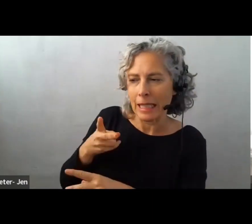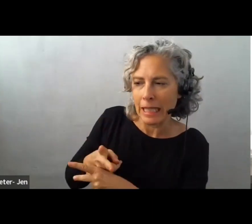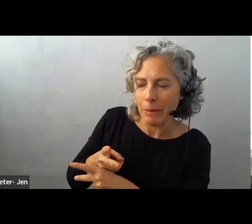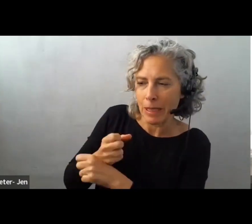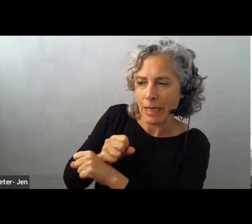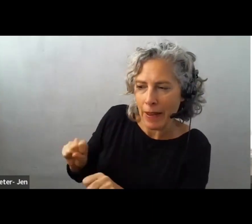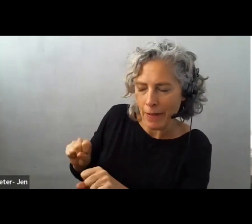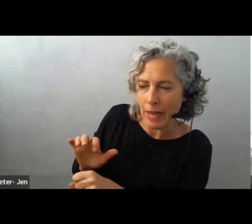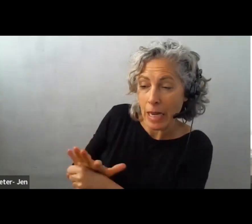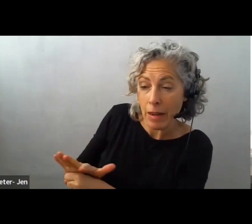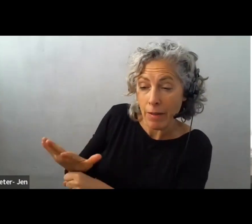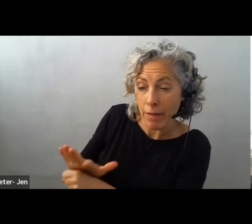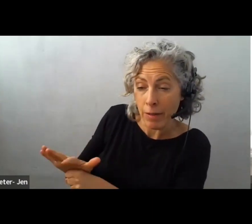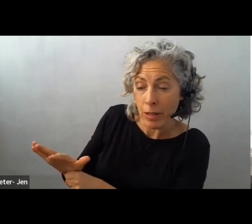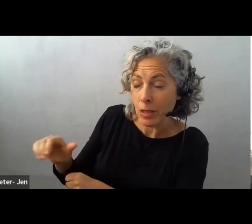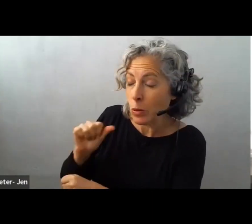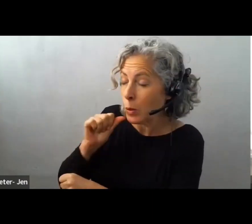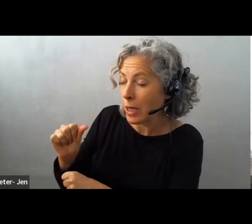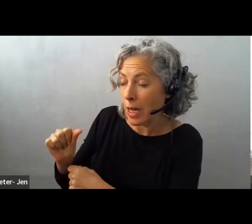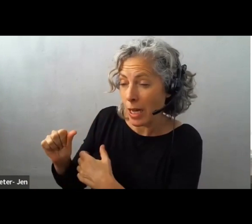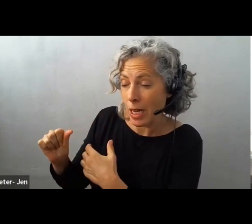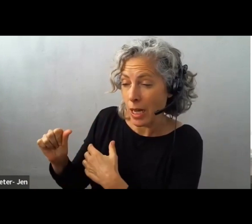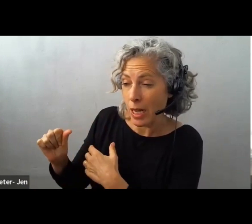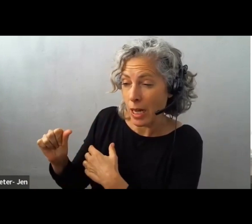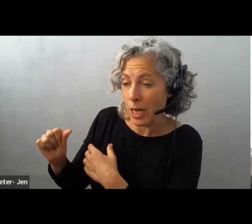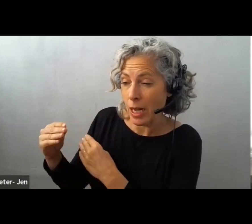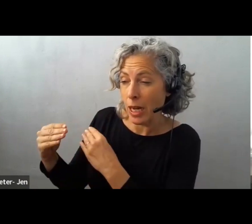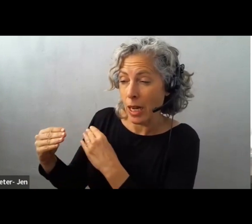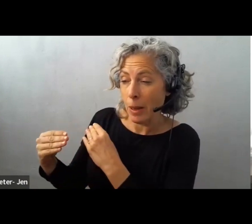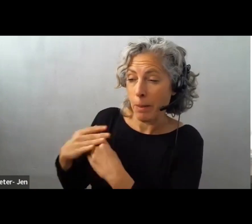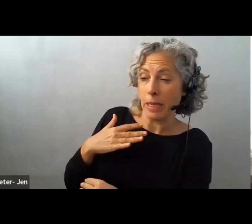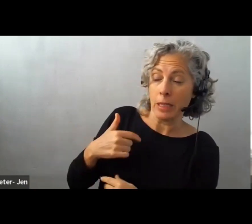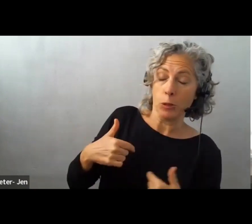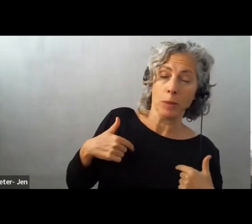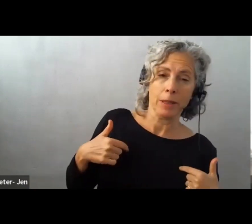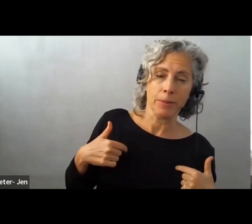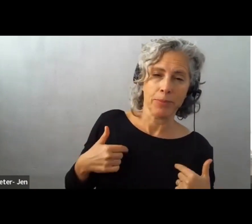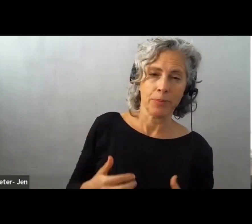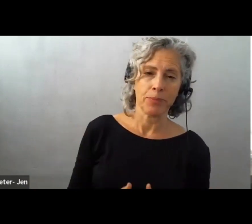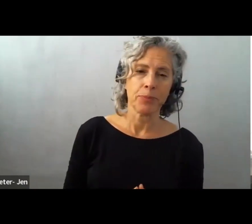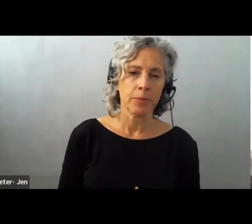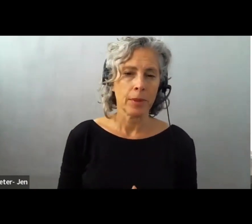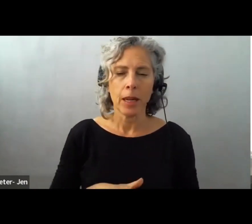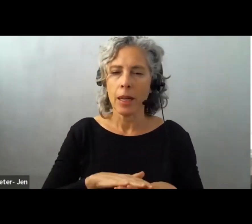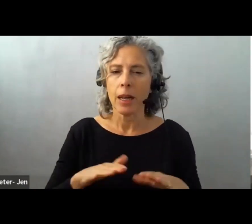enough so that he wouldn't be able to pass anything to me. And I didn't want to cut off all